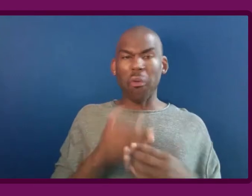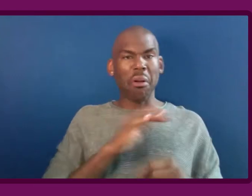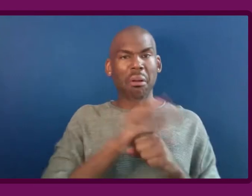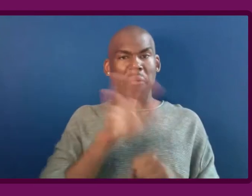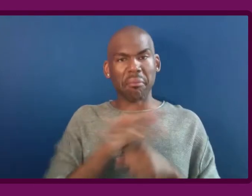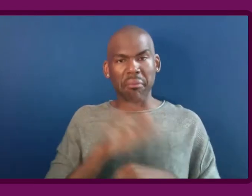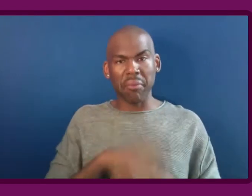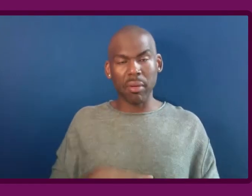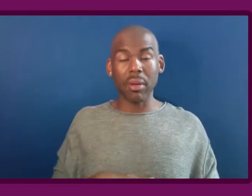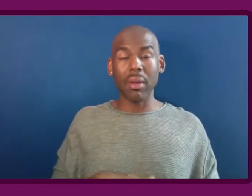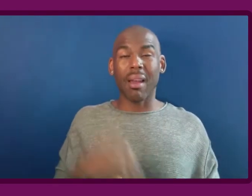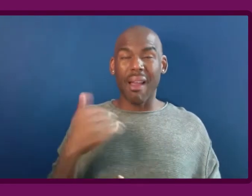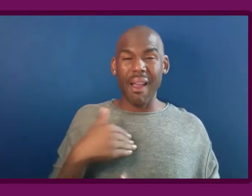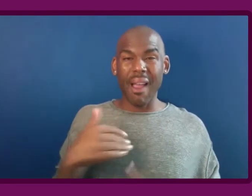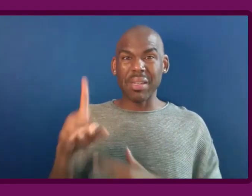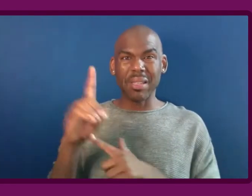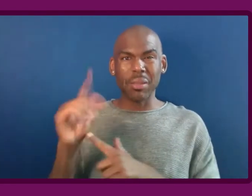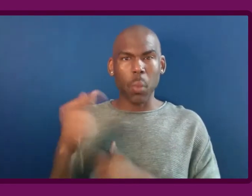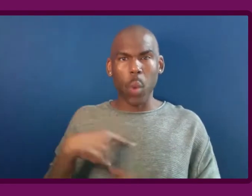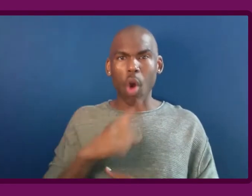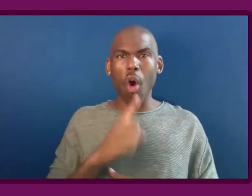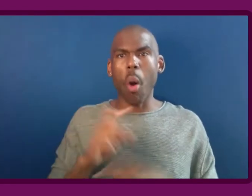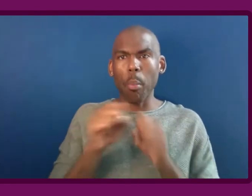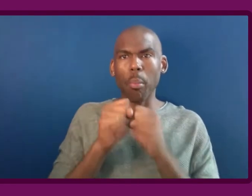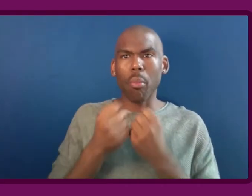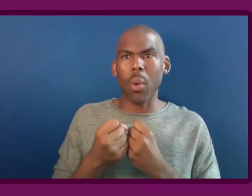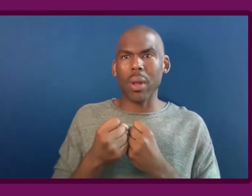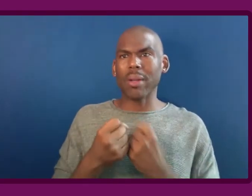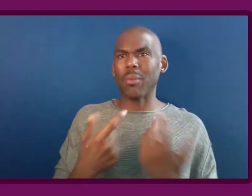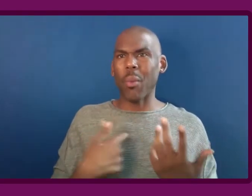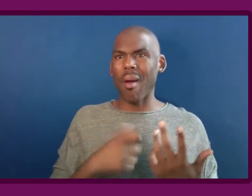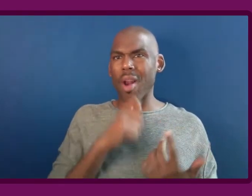There's always this narrative around we're these broken beings, not good enough.